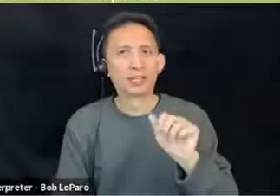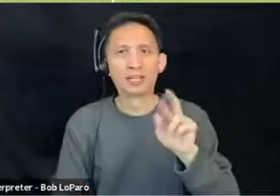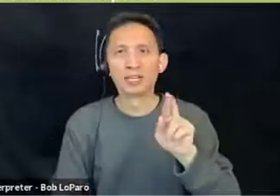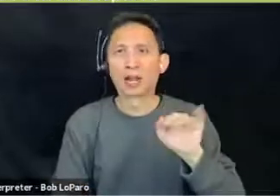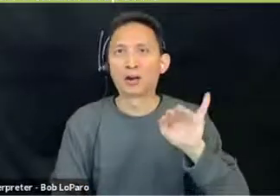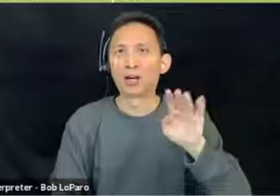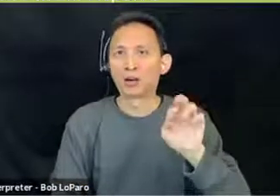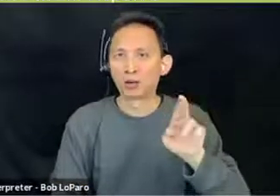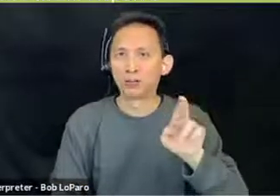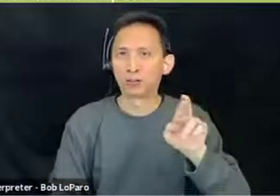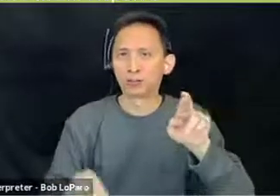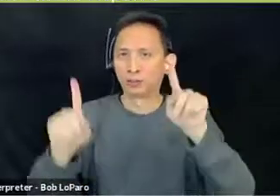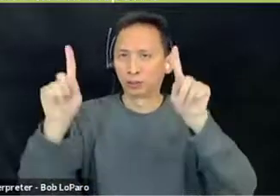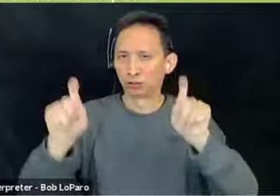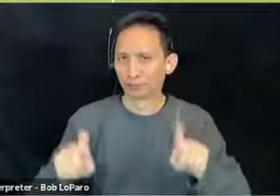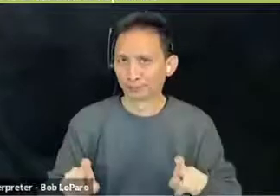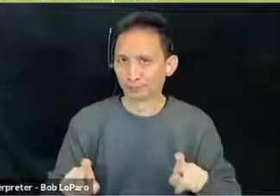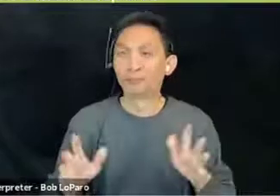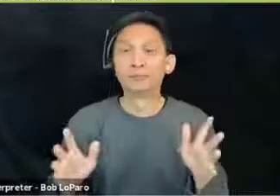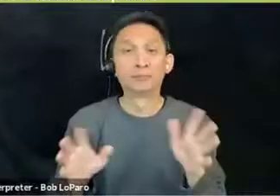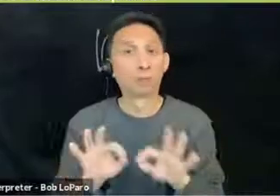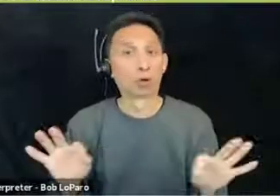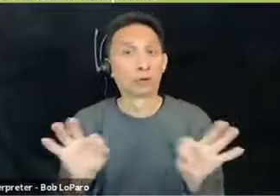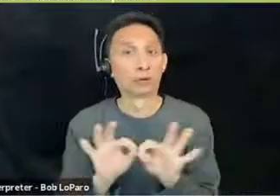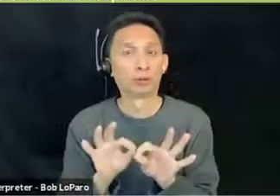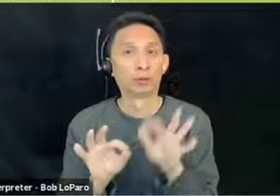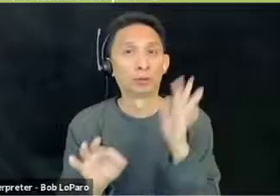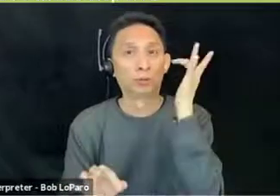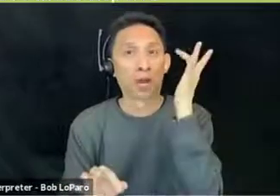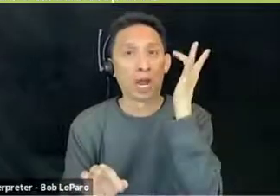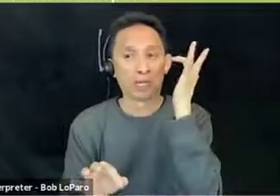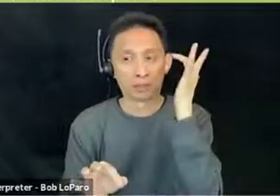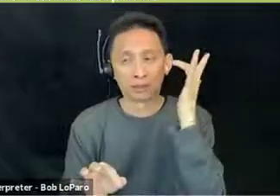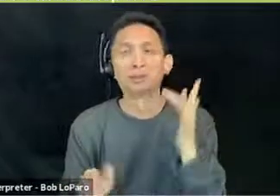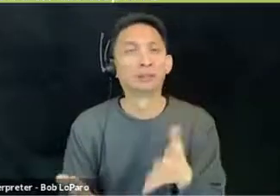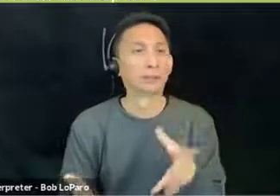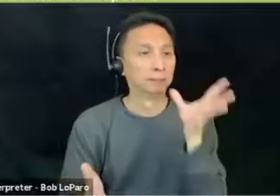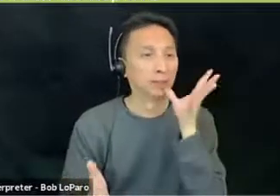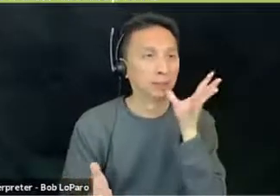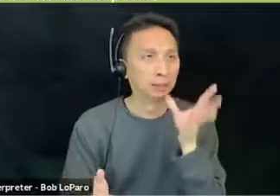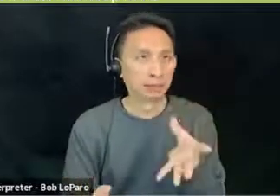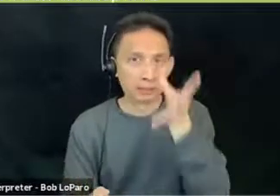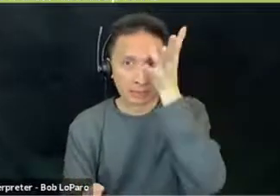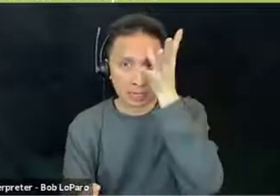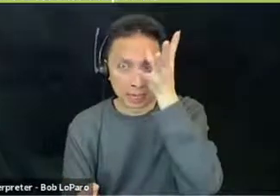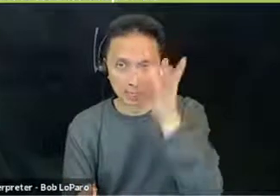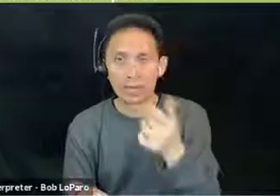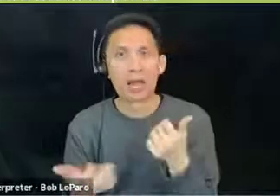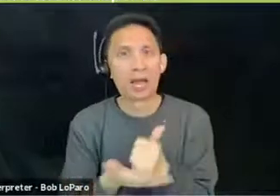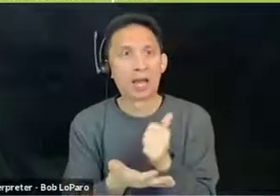Carrier screening can help to identify if a carrier